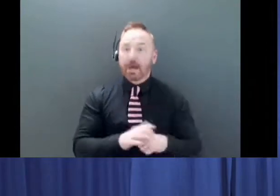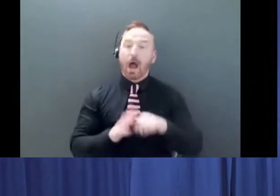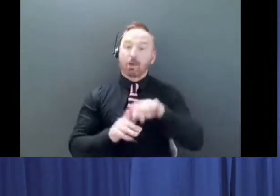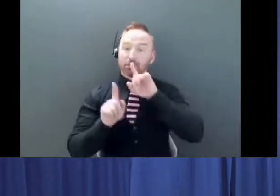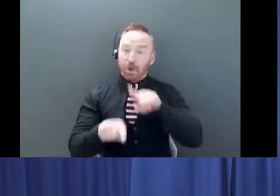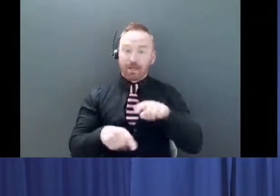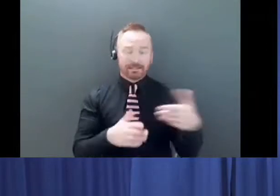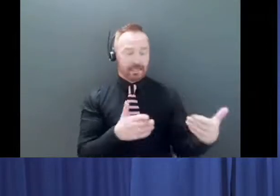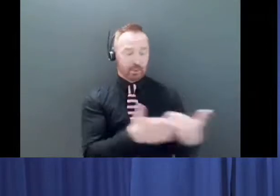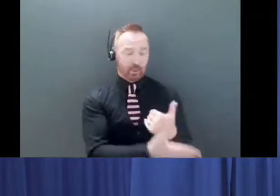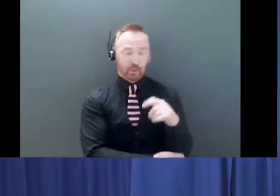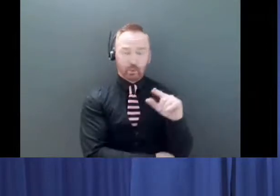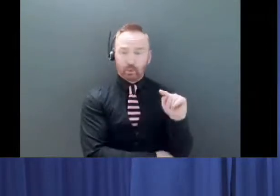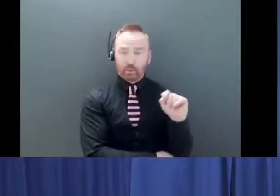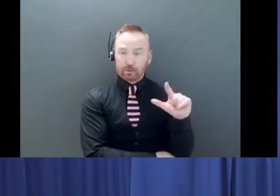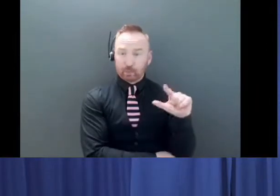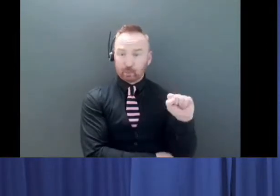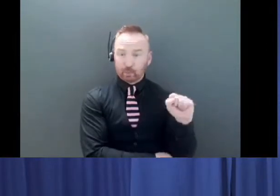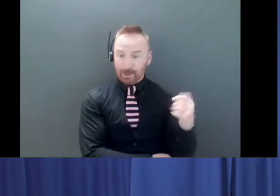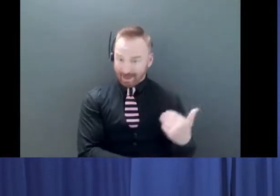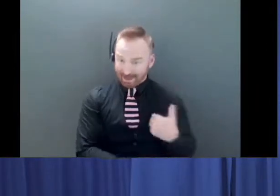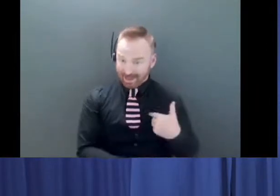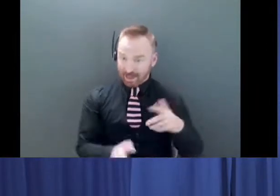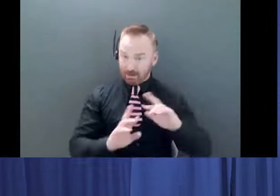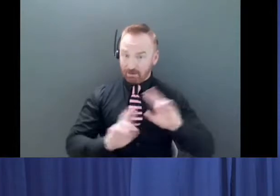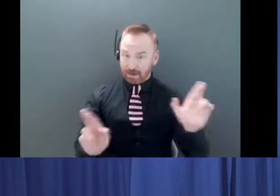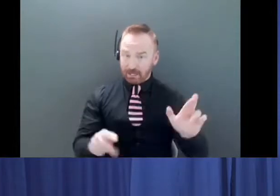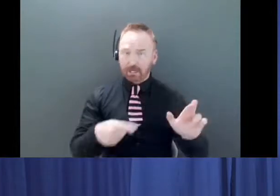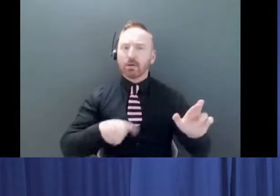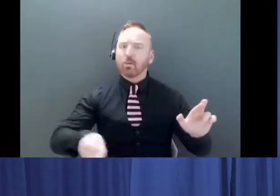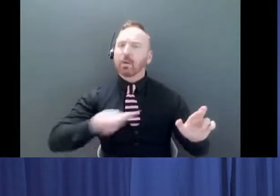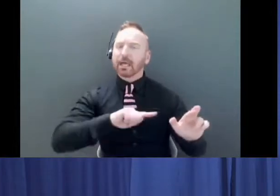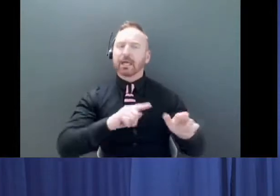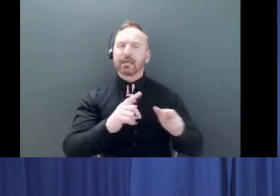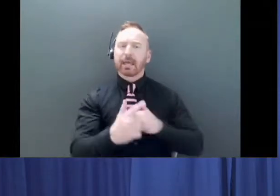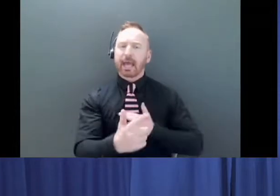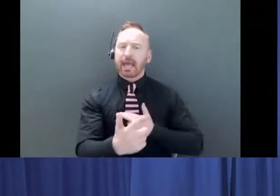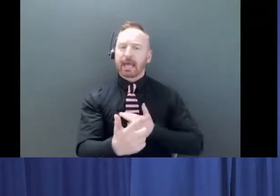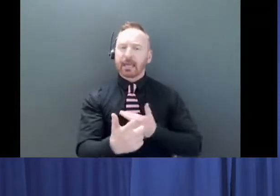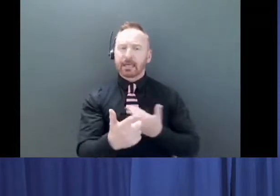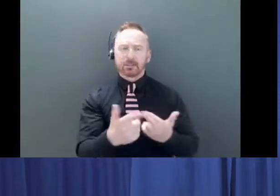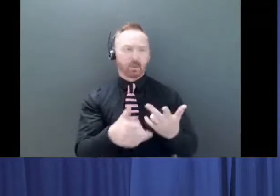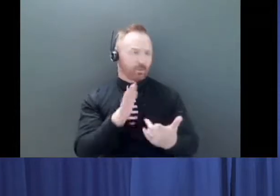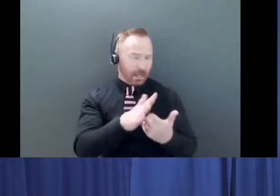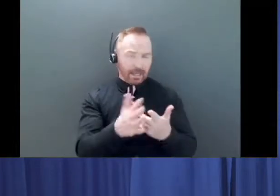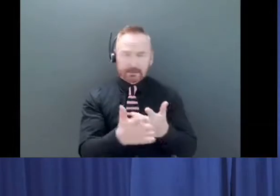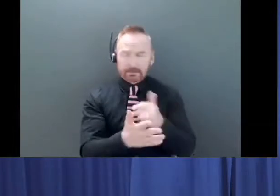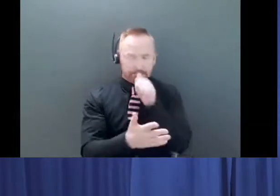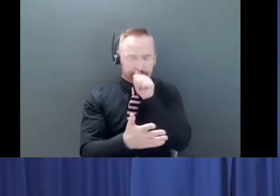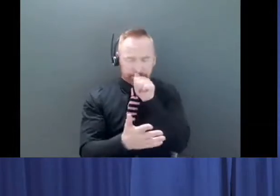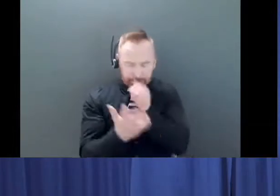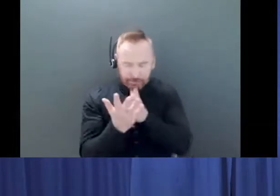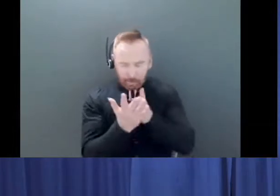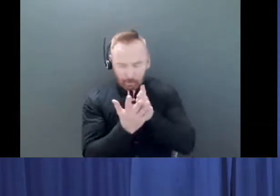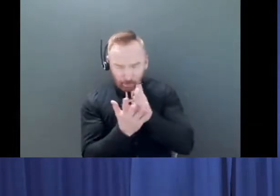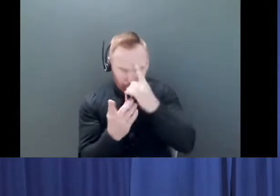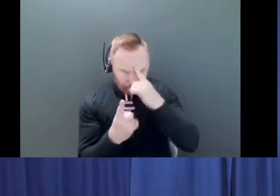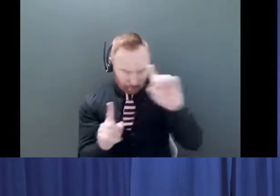meet and overcome these hurdles as we always have.